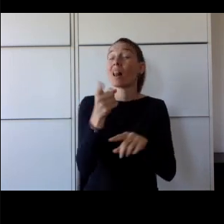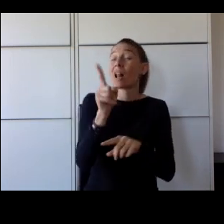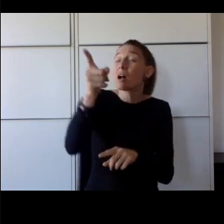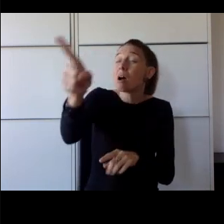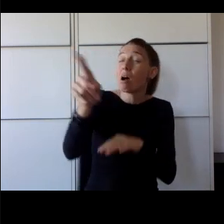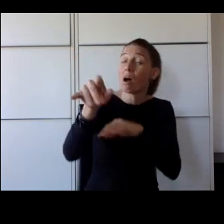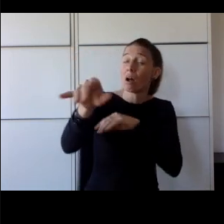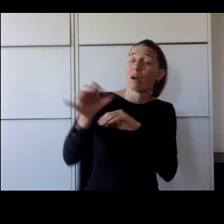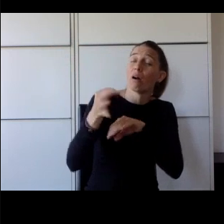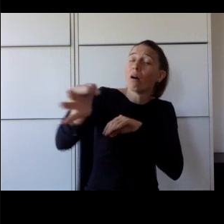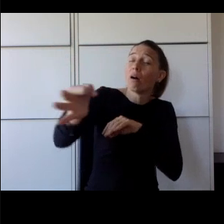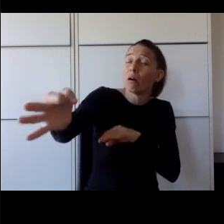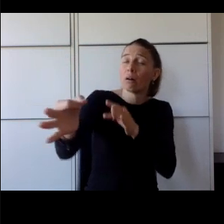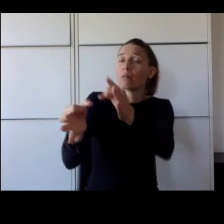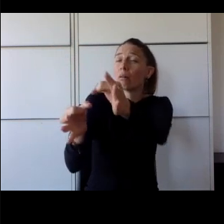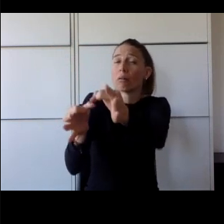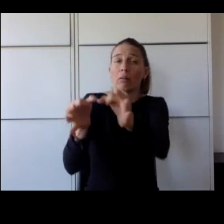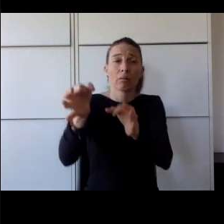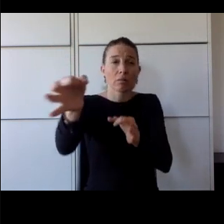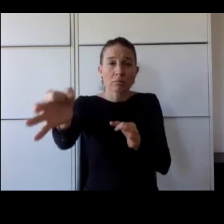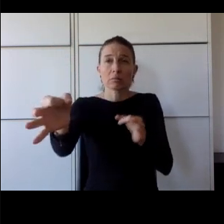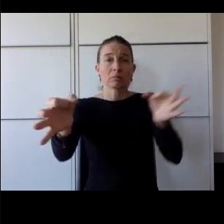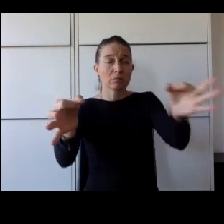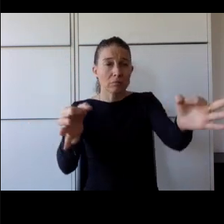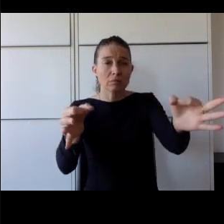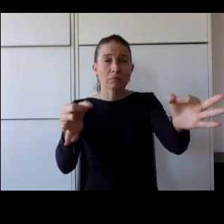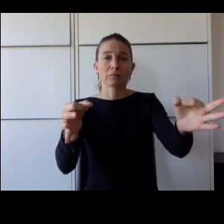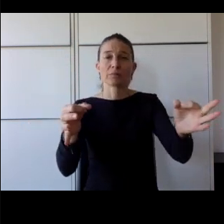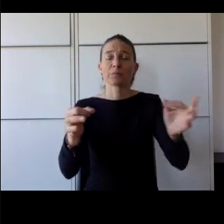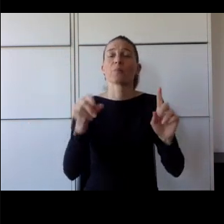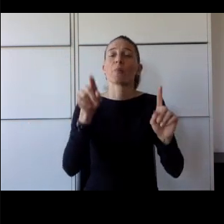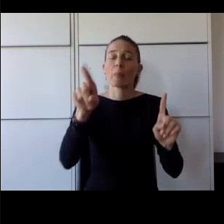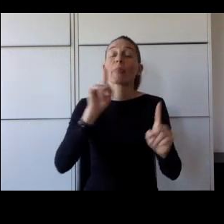or in rural areas they should have the services available to them.